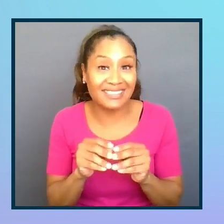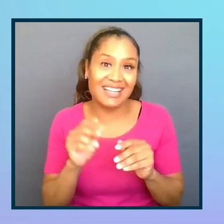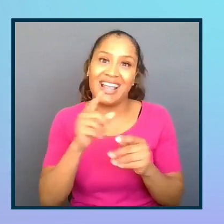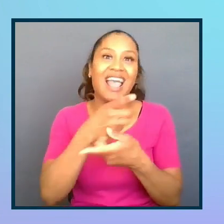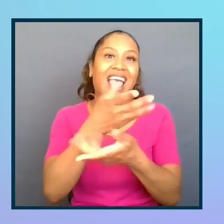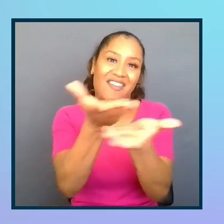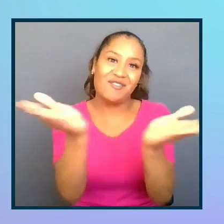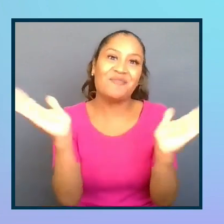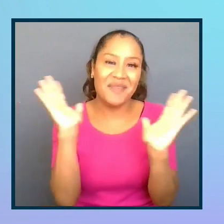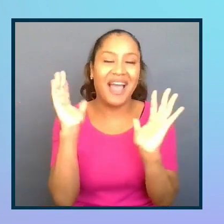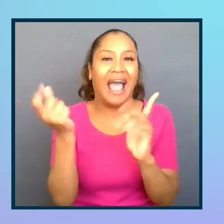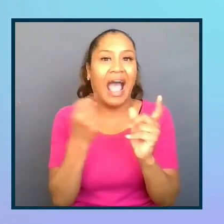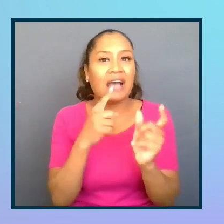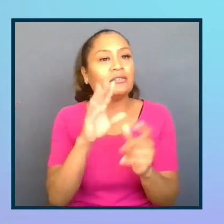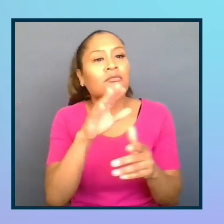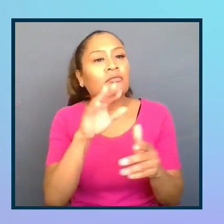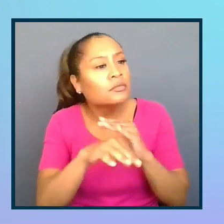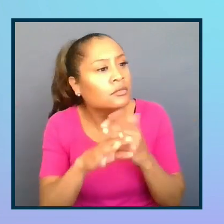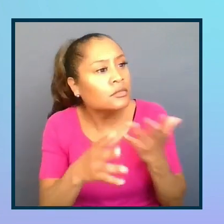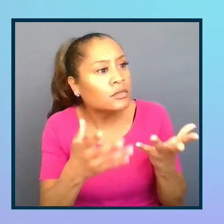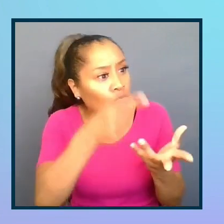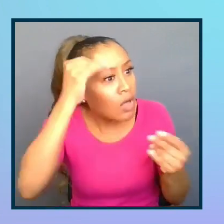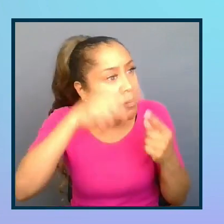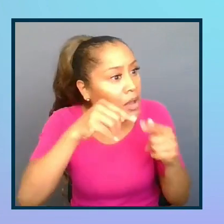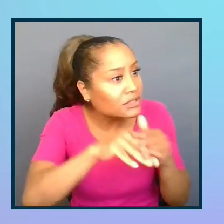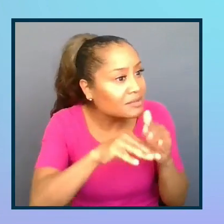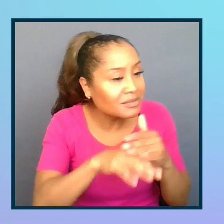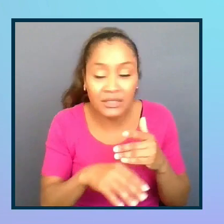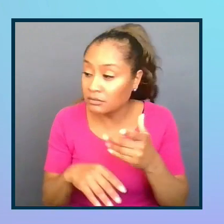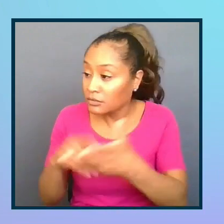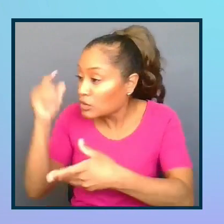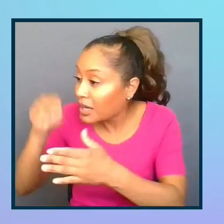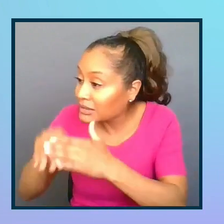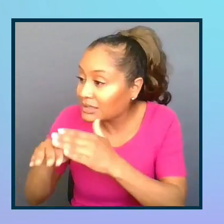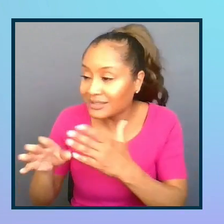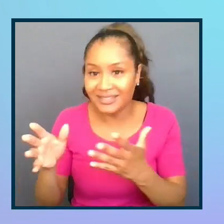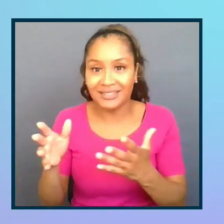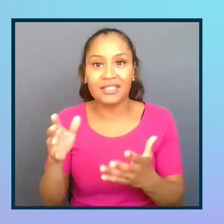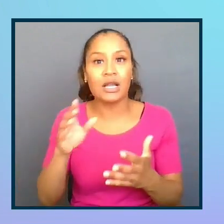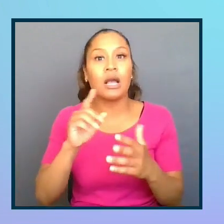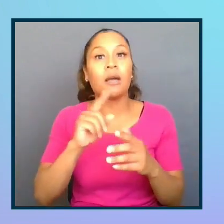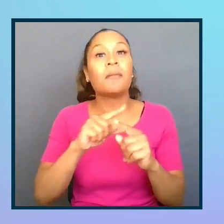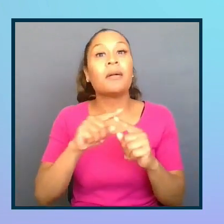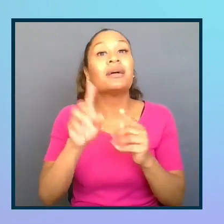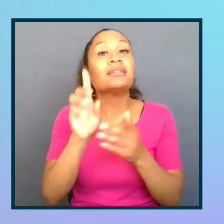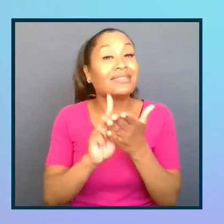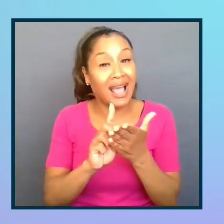What about accessibility? Have you thought about accessibility? But design has been really pro accessibility